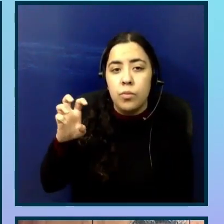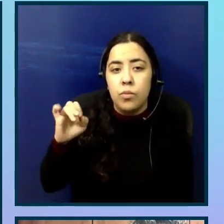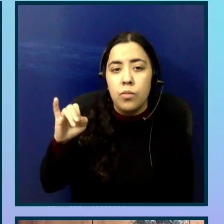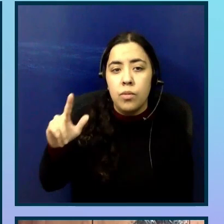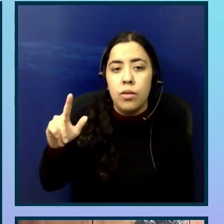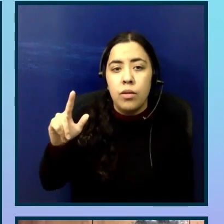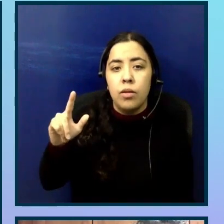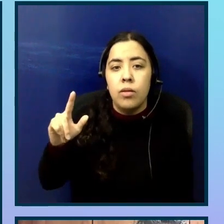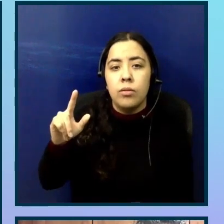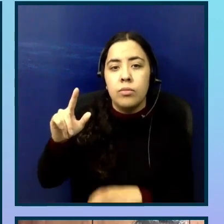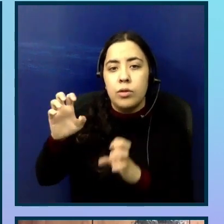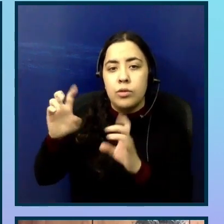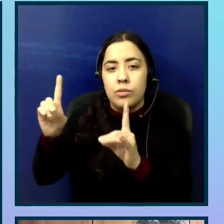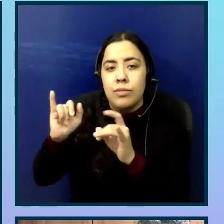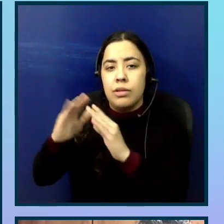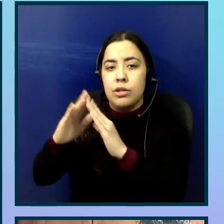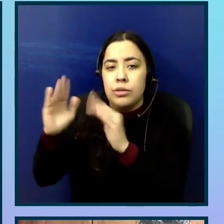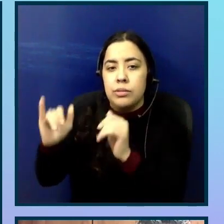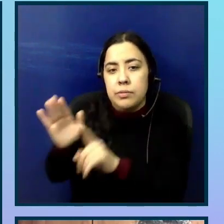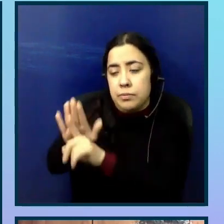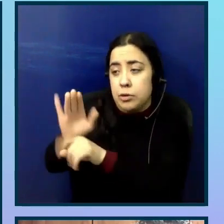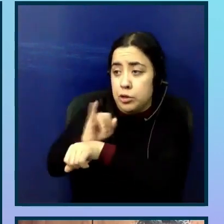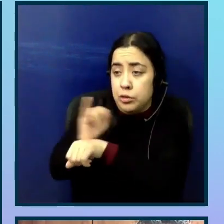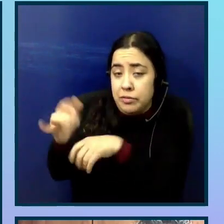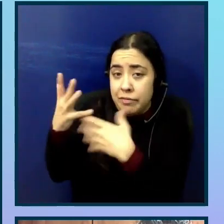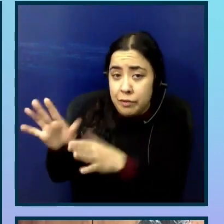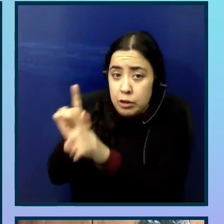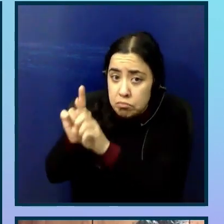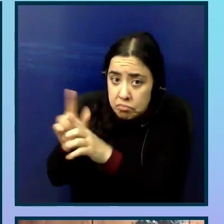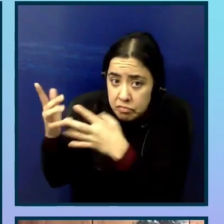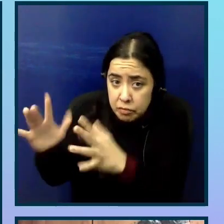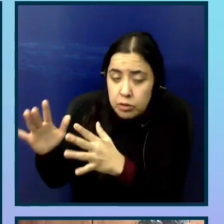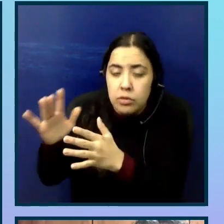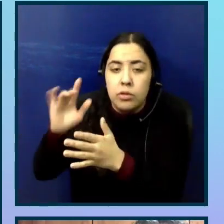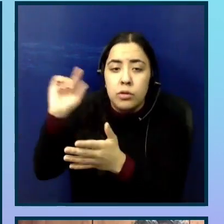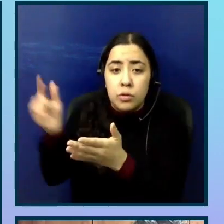I finished school in Massachusetts